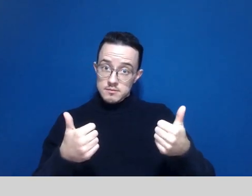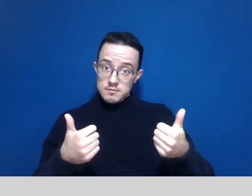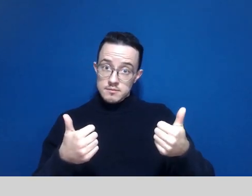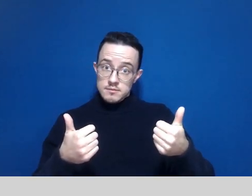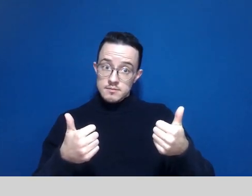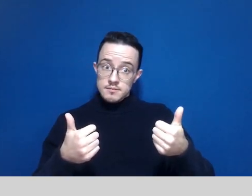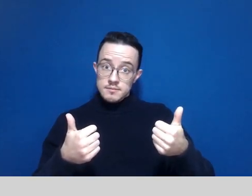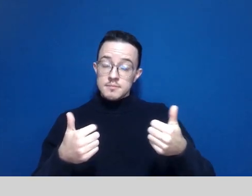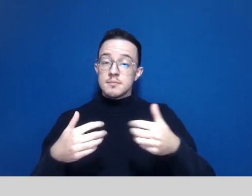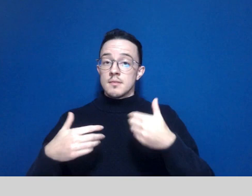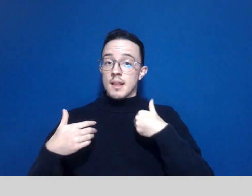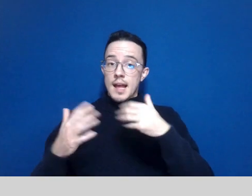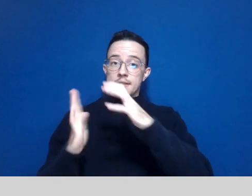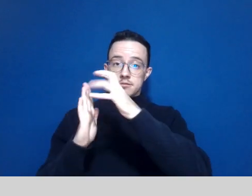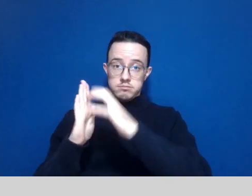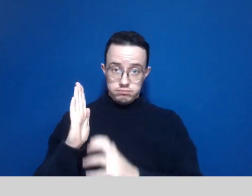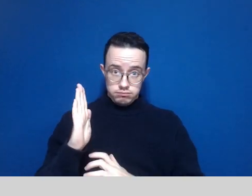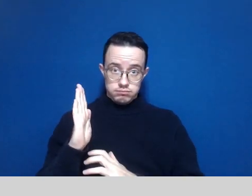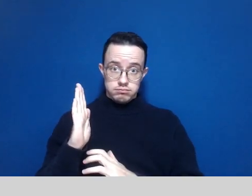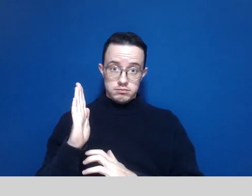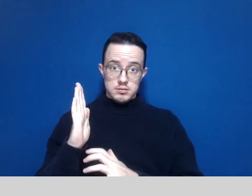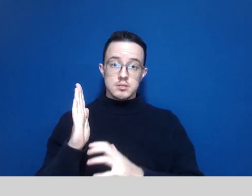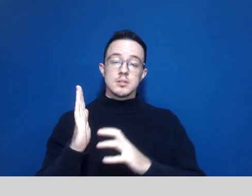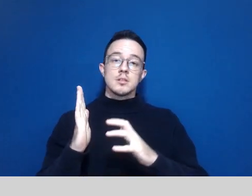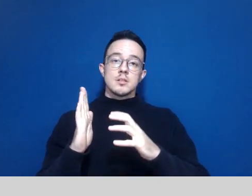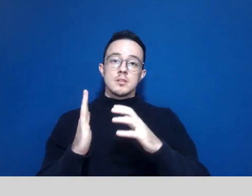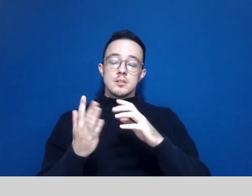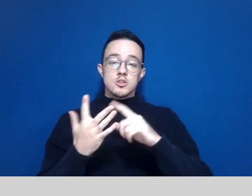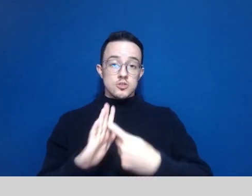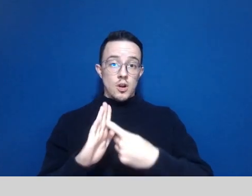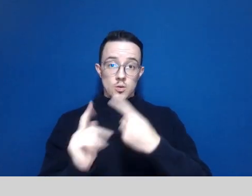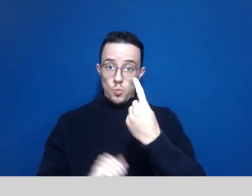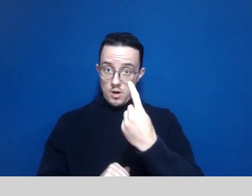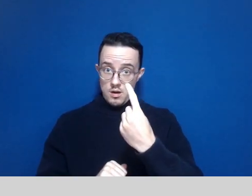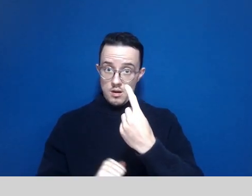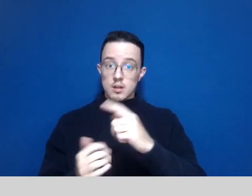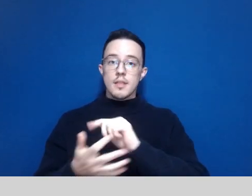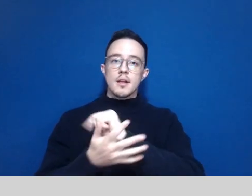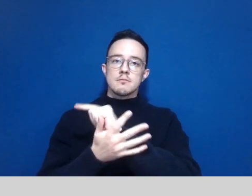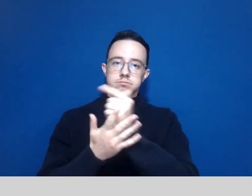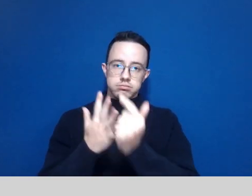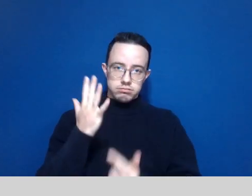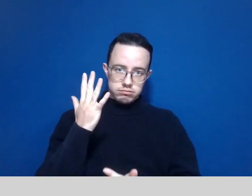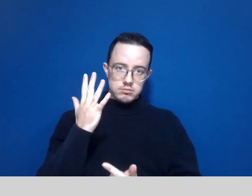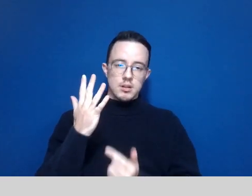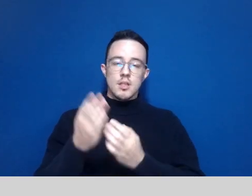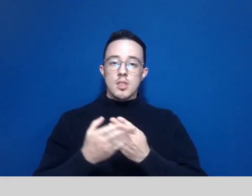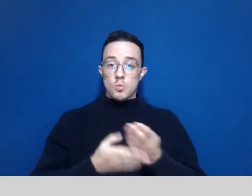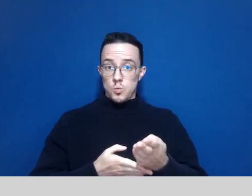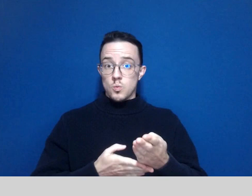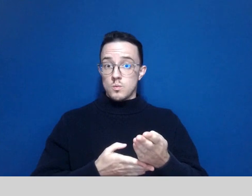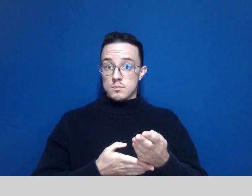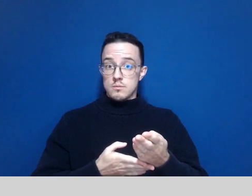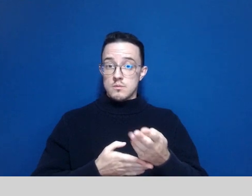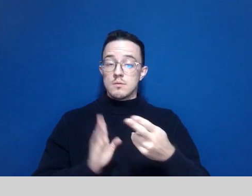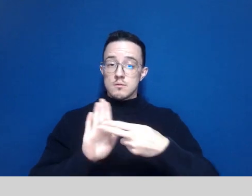okay, create the separator, take this text, enumerate through the markers, start at one.